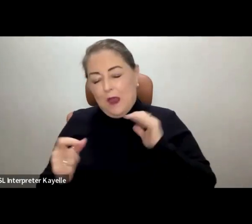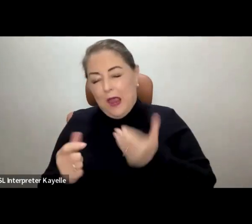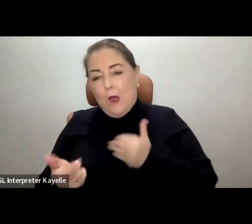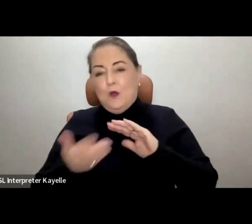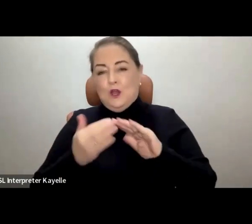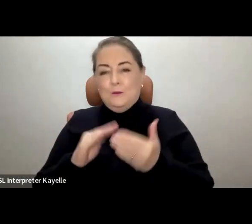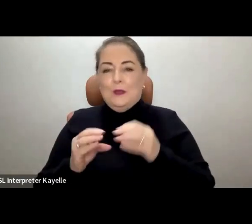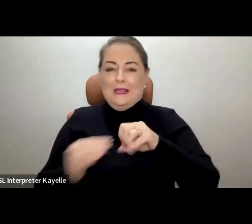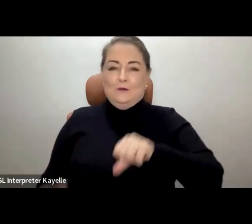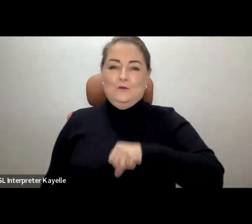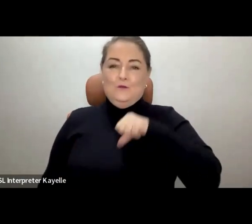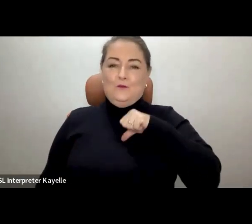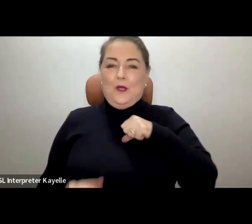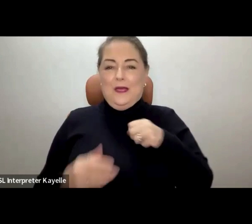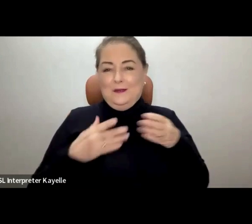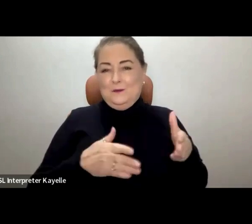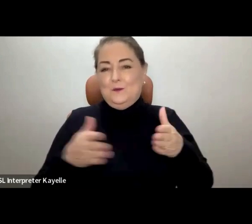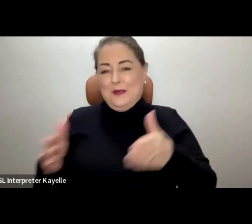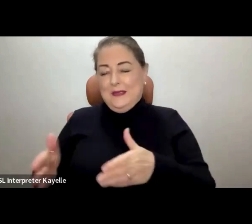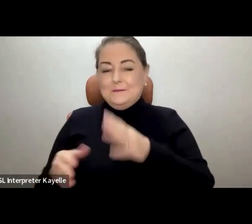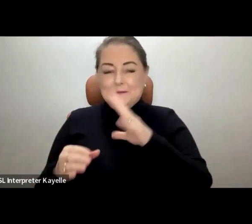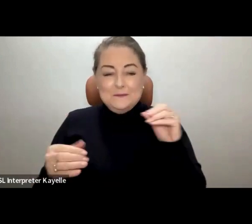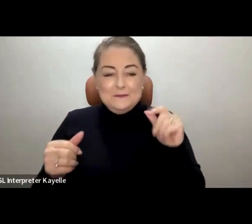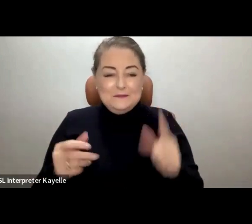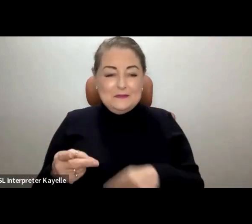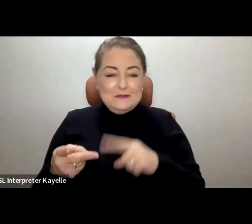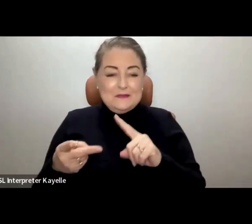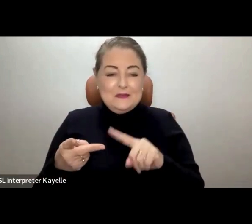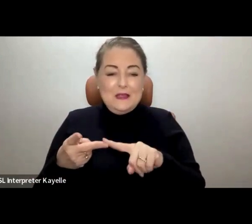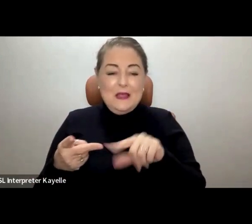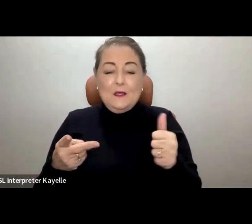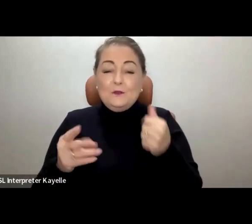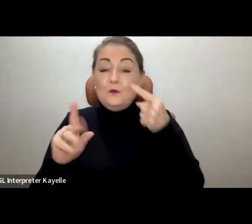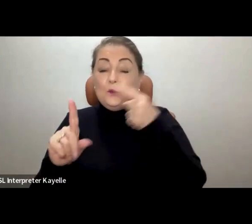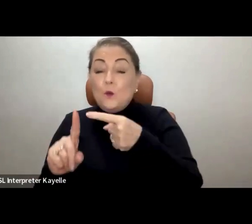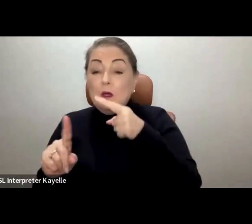way. And then the other the other goal is to be Yeah, in as